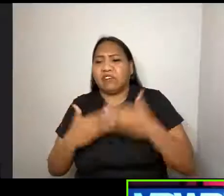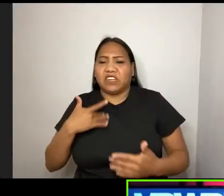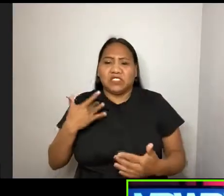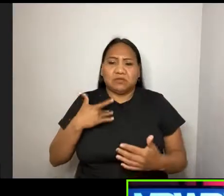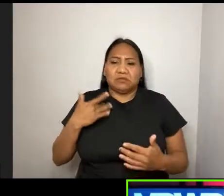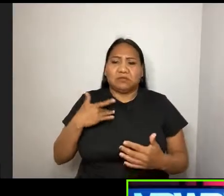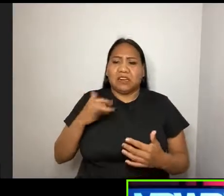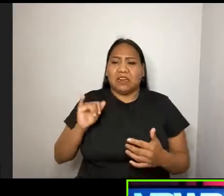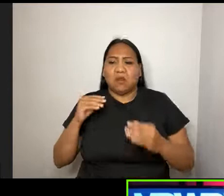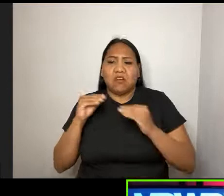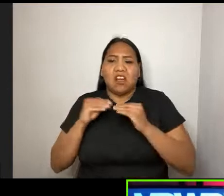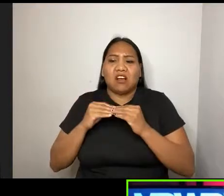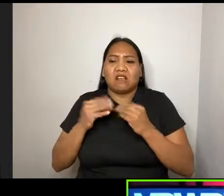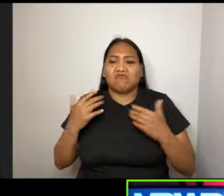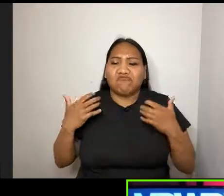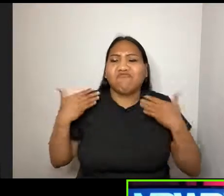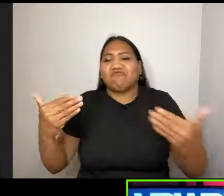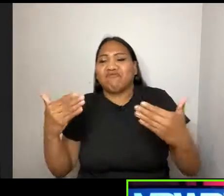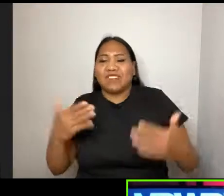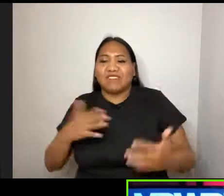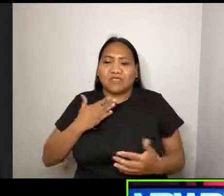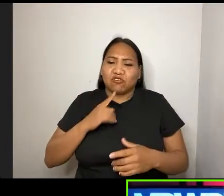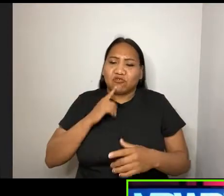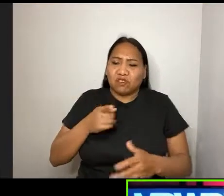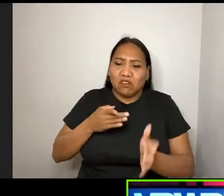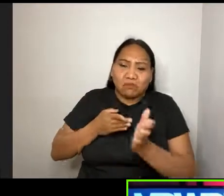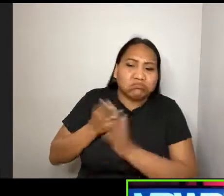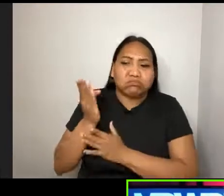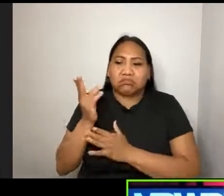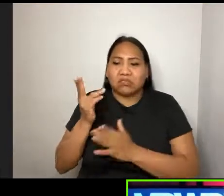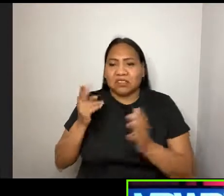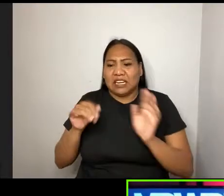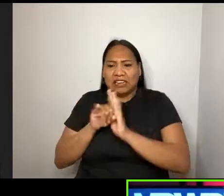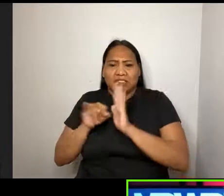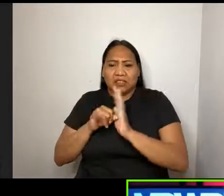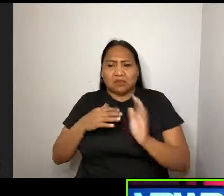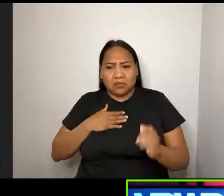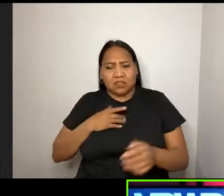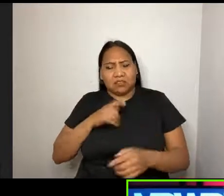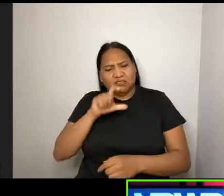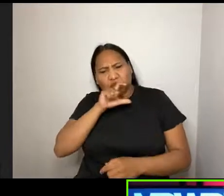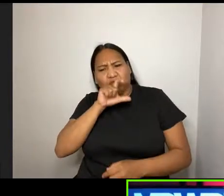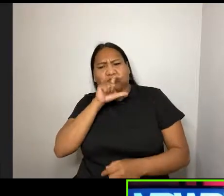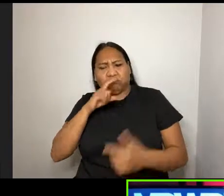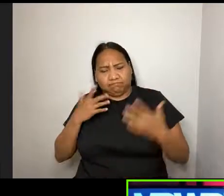true identity. You know, my name is Two Eagles. I am proud of my heritage and where I come from.